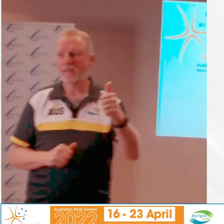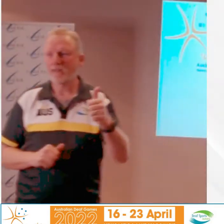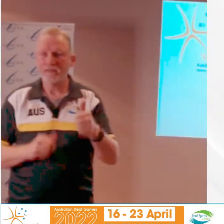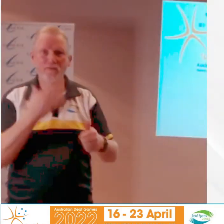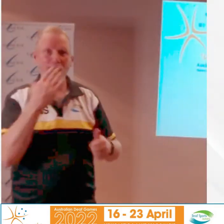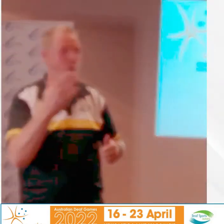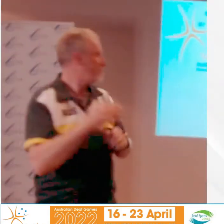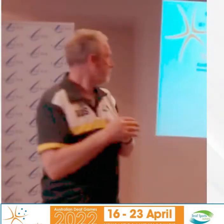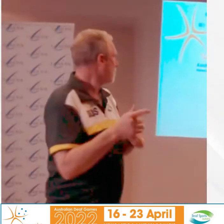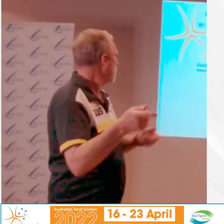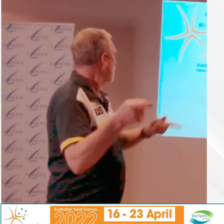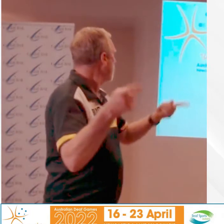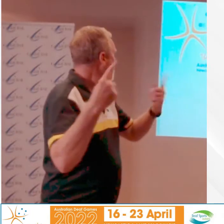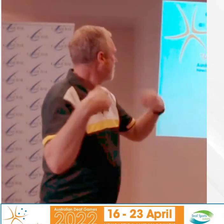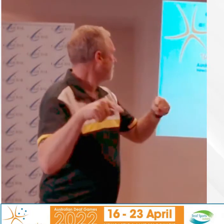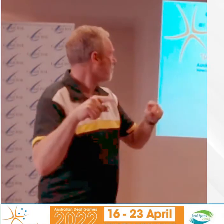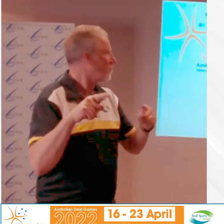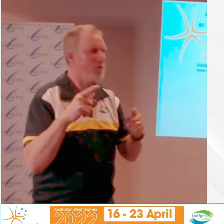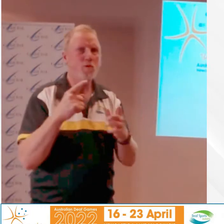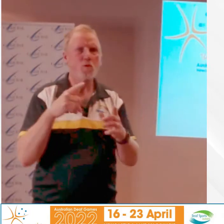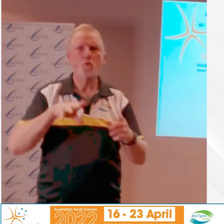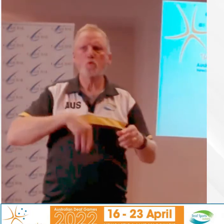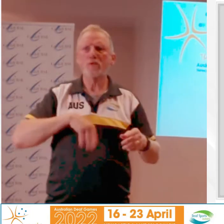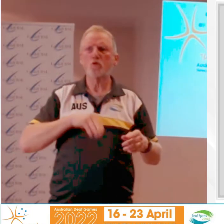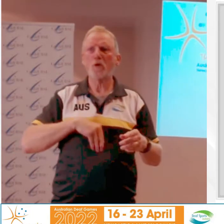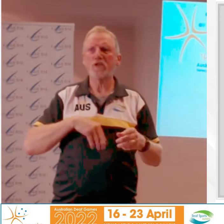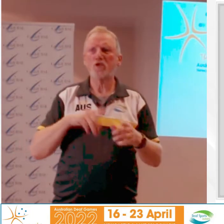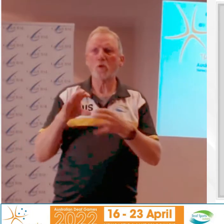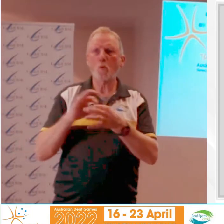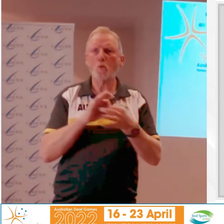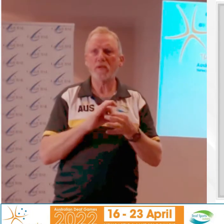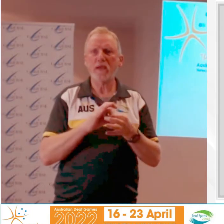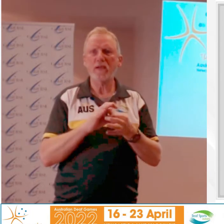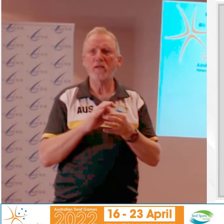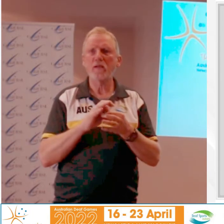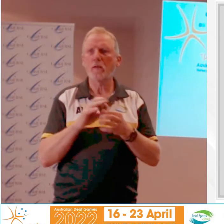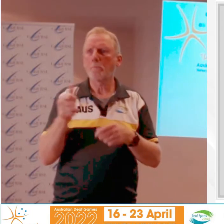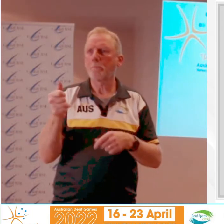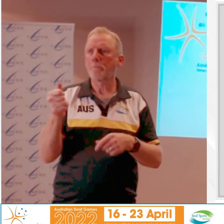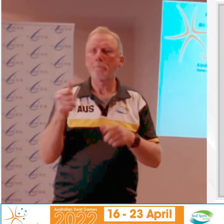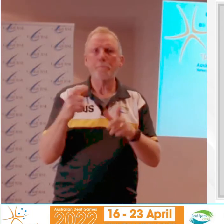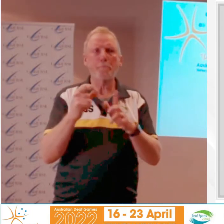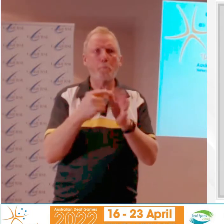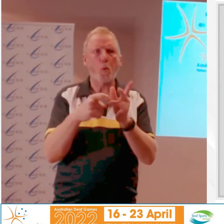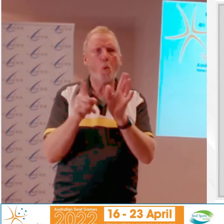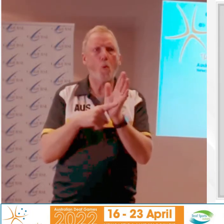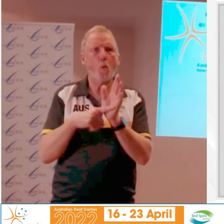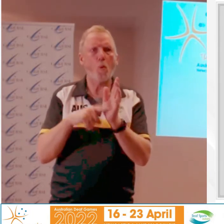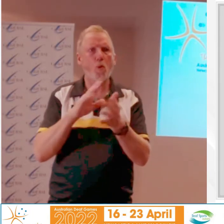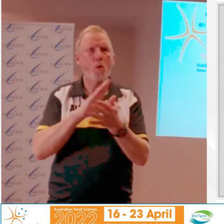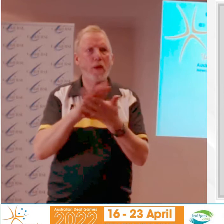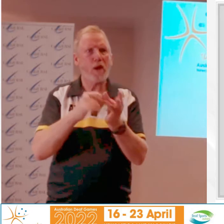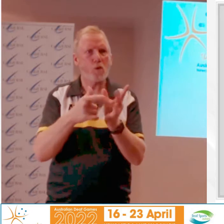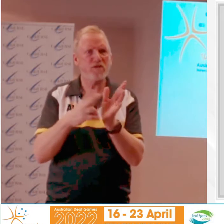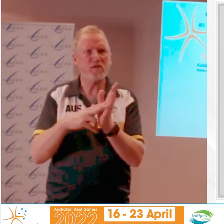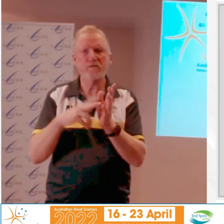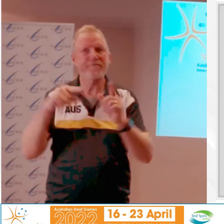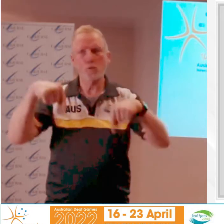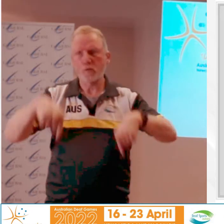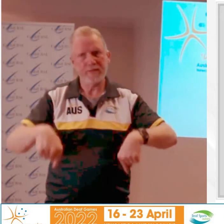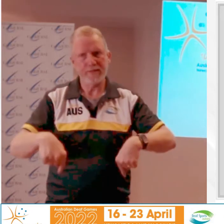very well thank you okay next we've got our registration coordinator who's Paul Harrison